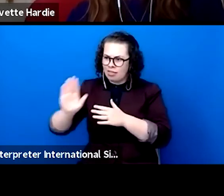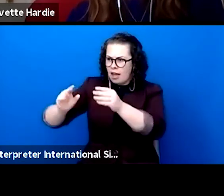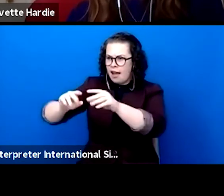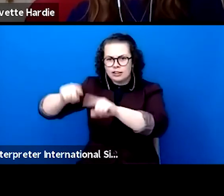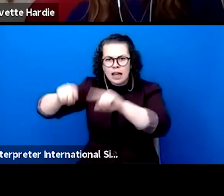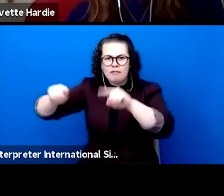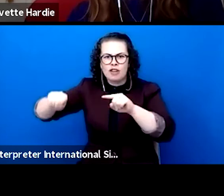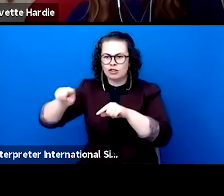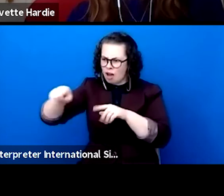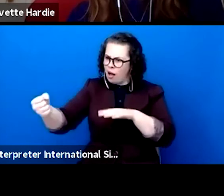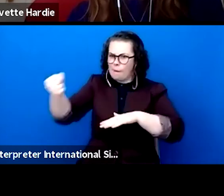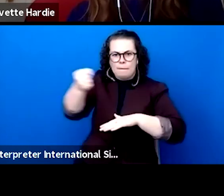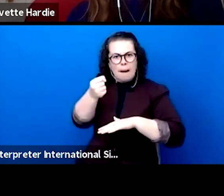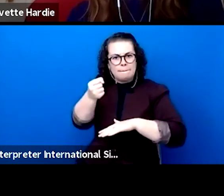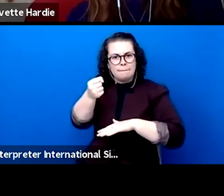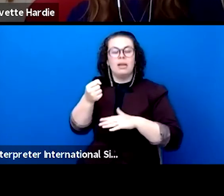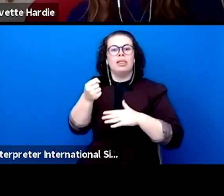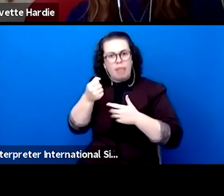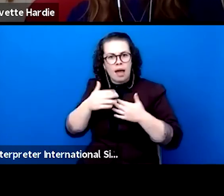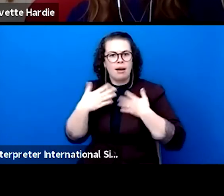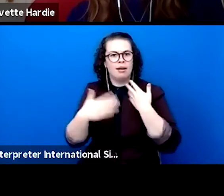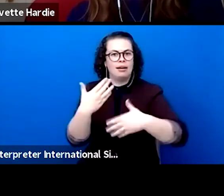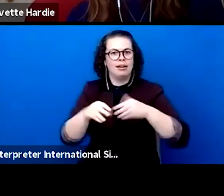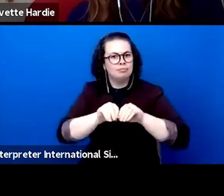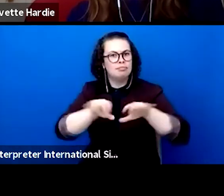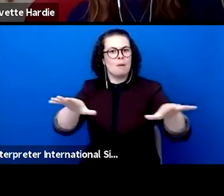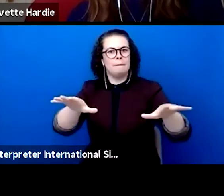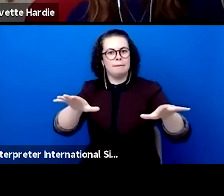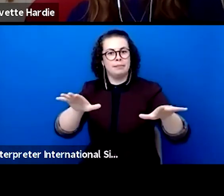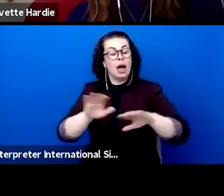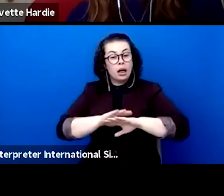everywhere you know. So like decentralized from the European gays which is like what dominates the